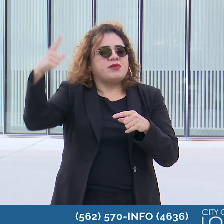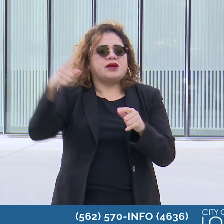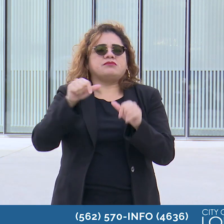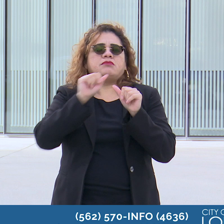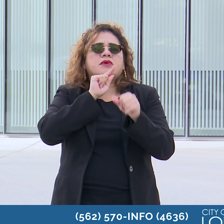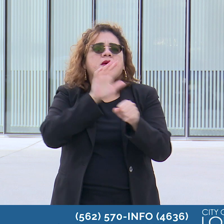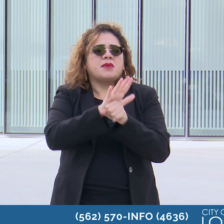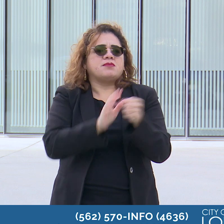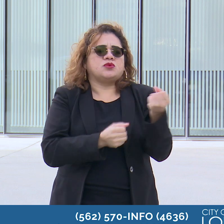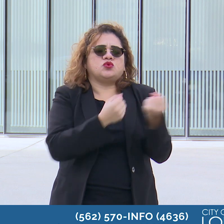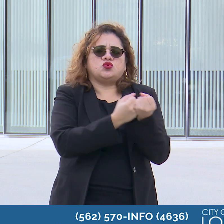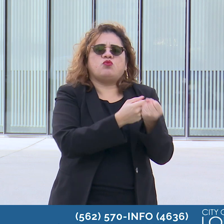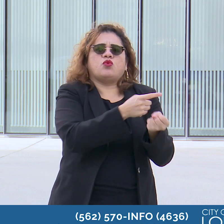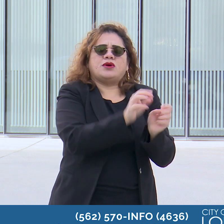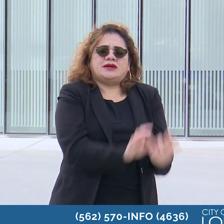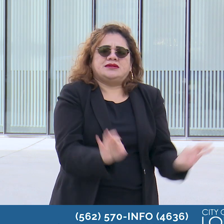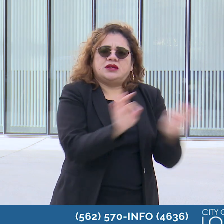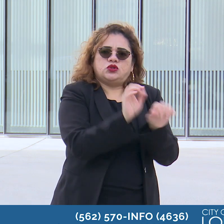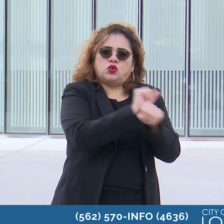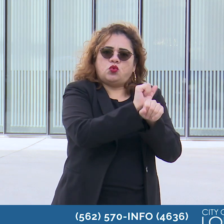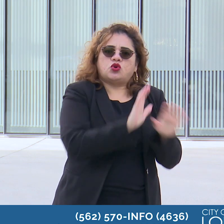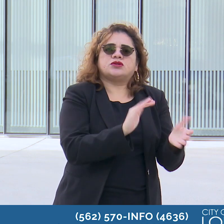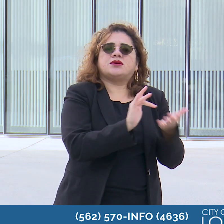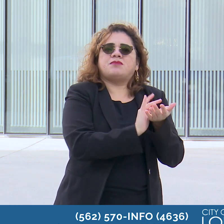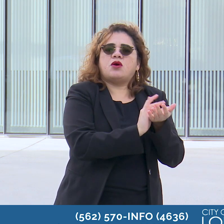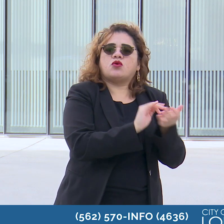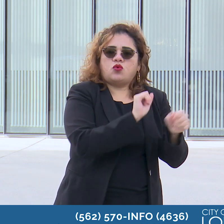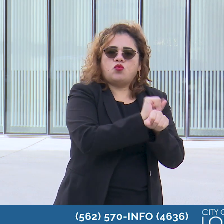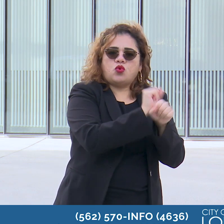So let's talk about this first phase.